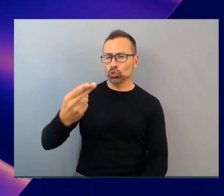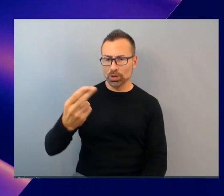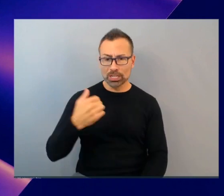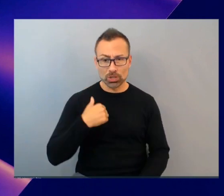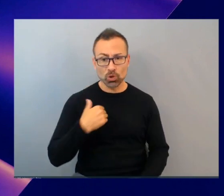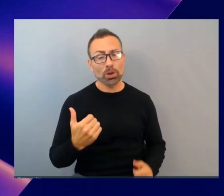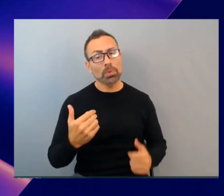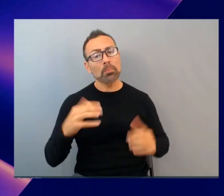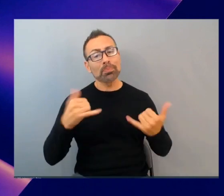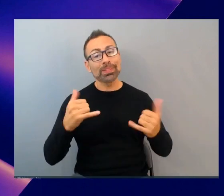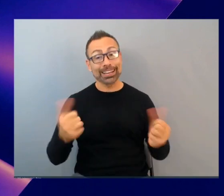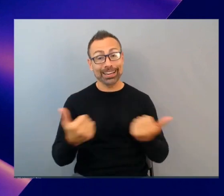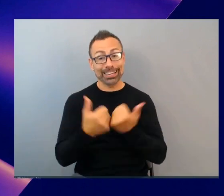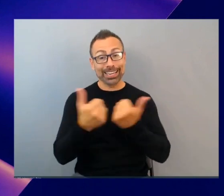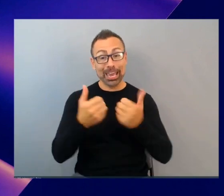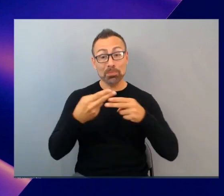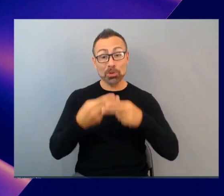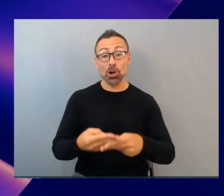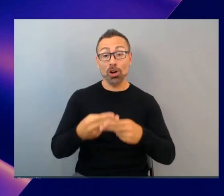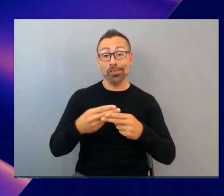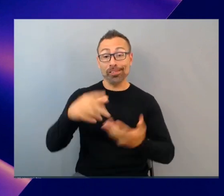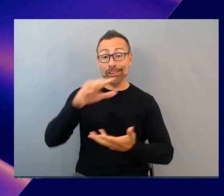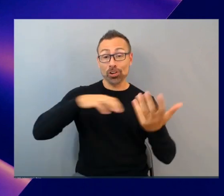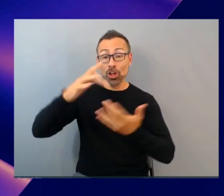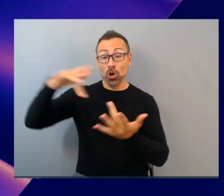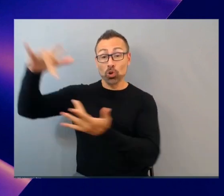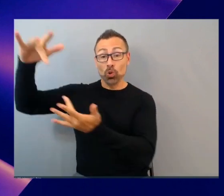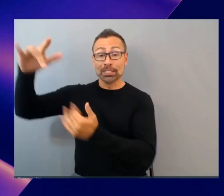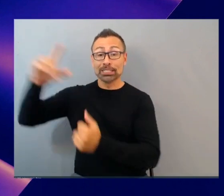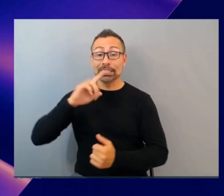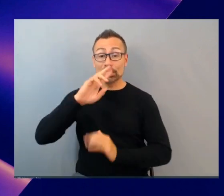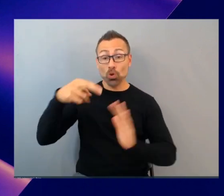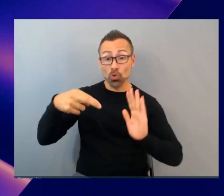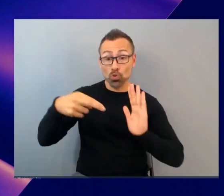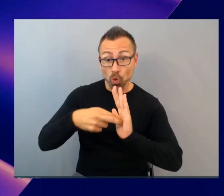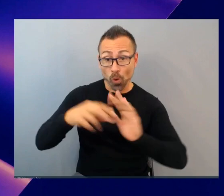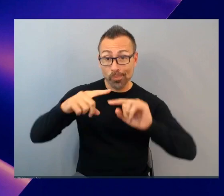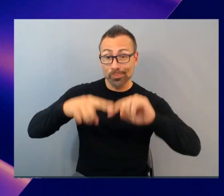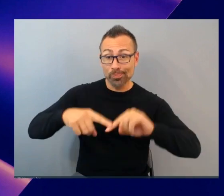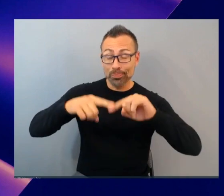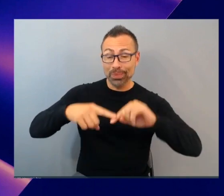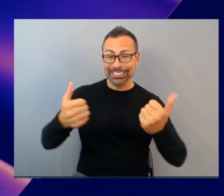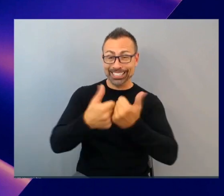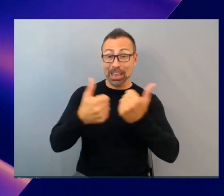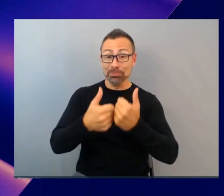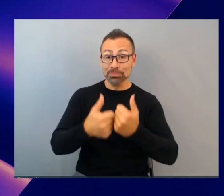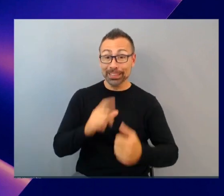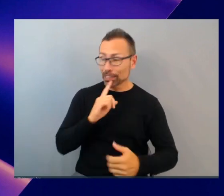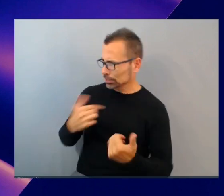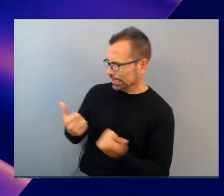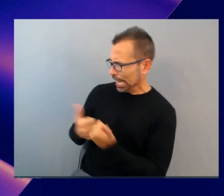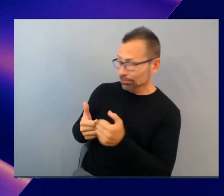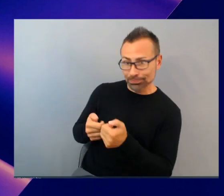which is a role based game. It's a game, okay. - It's a game. Yeah, we are playing a game, right? [Aaron] And you do it on Twitch. We've been doing that on Twitch.